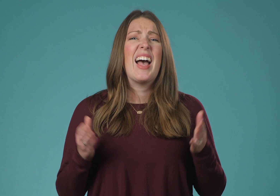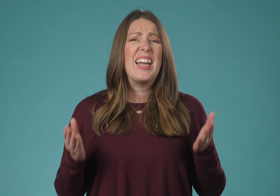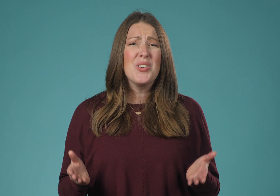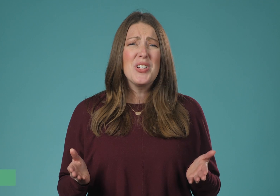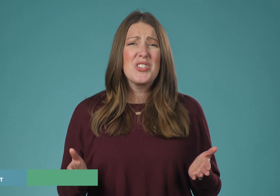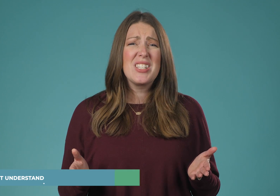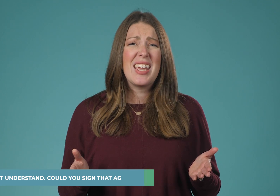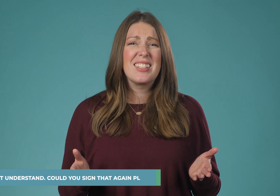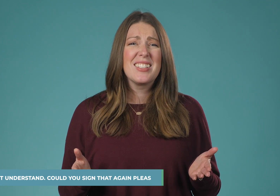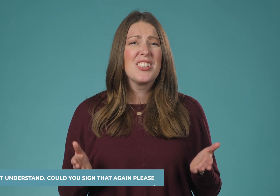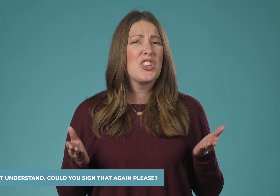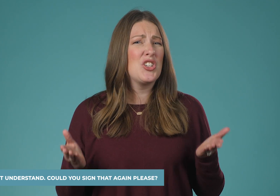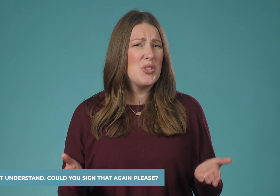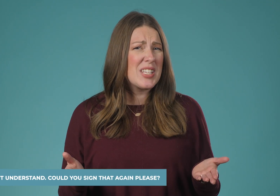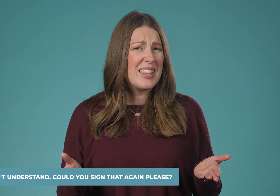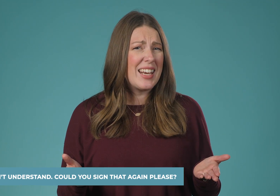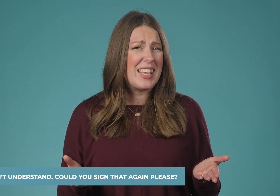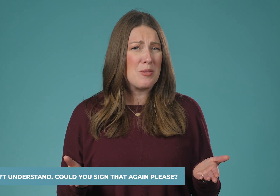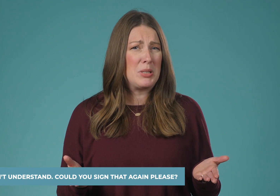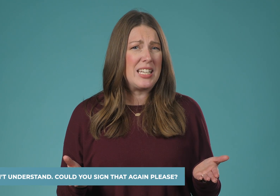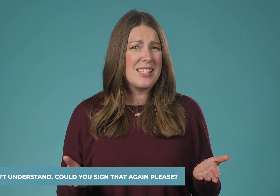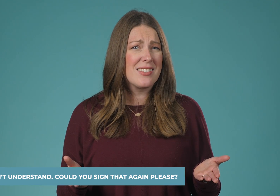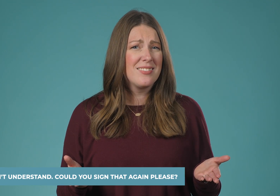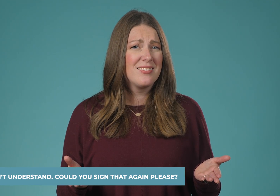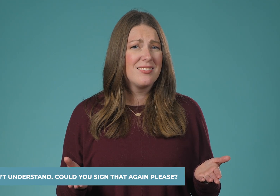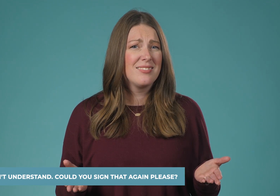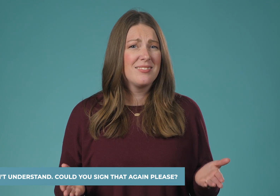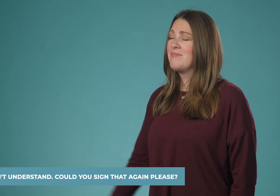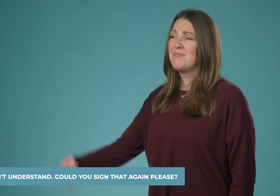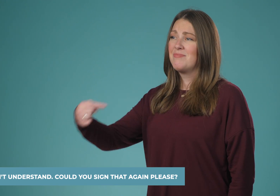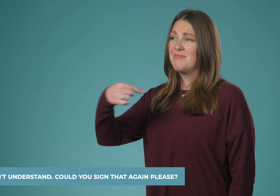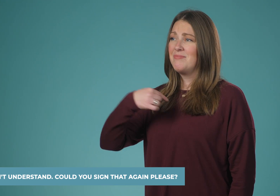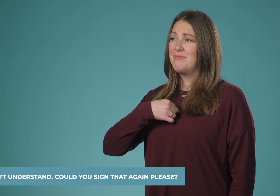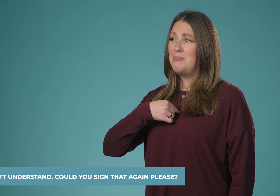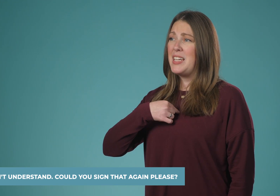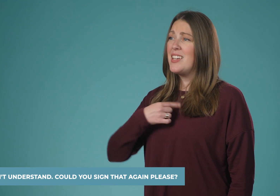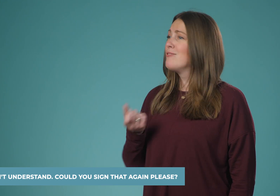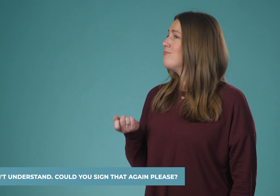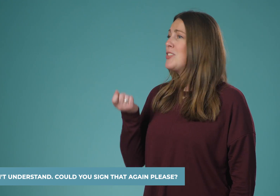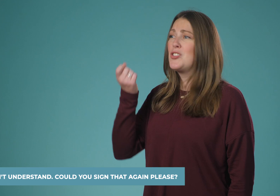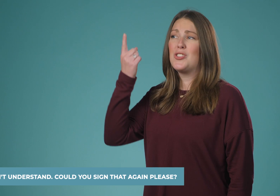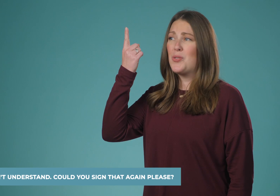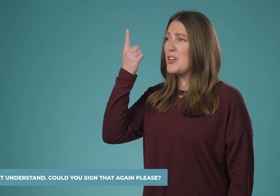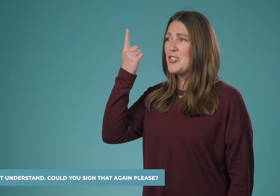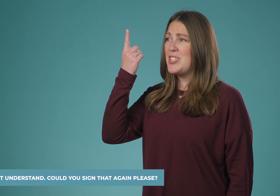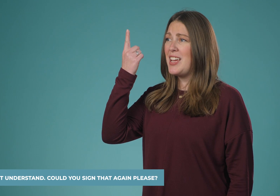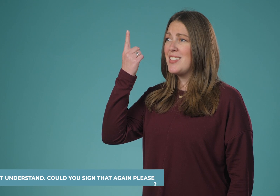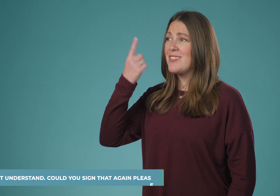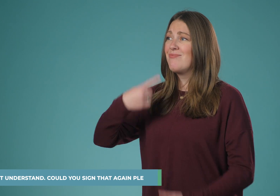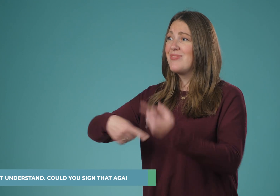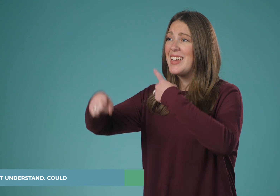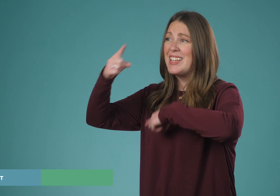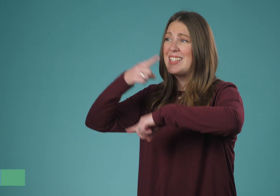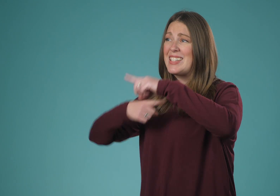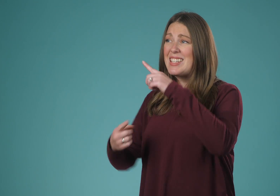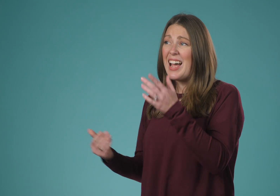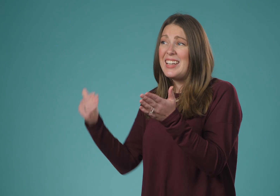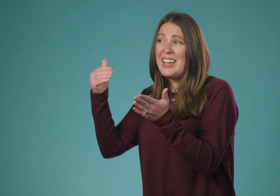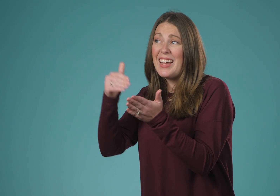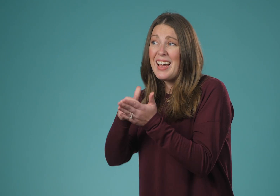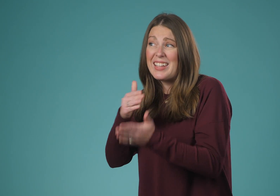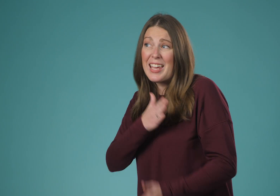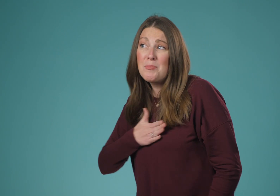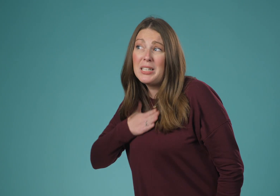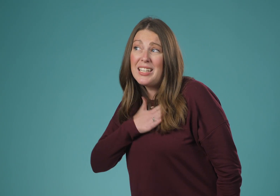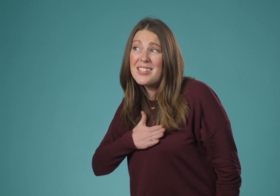I don't understand. Could you sign that again please? 'Me don't understand, sign again please.'